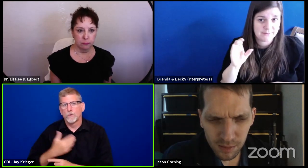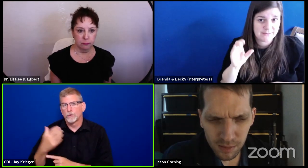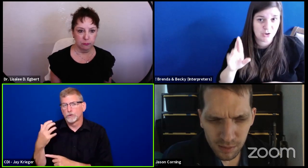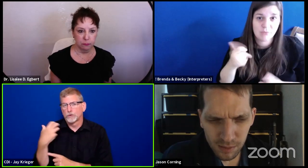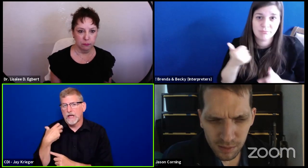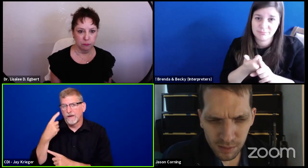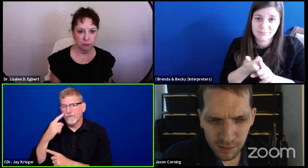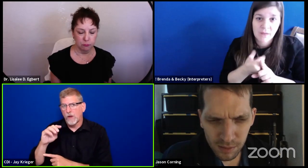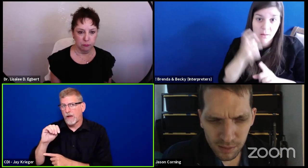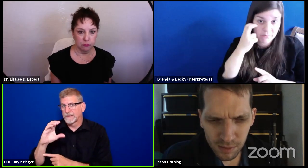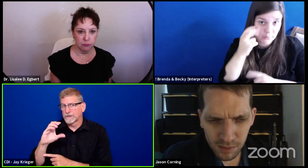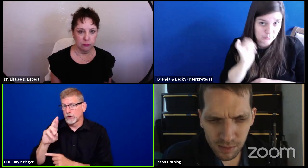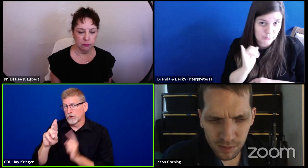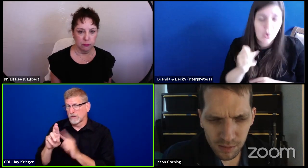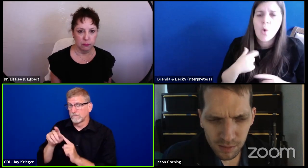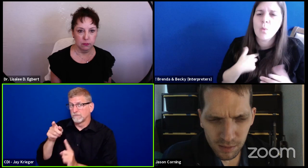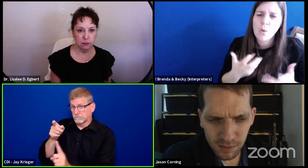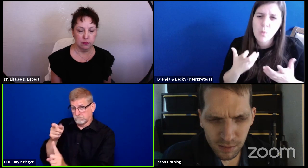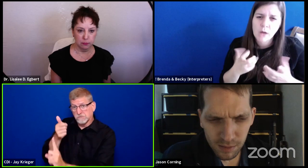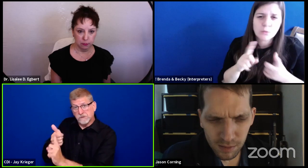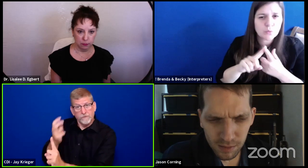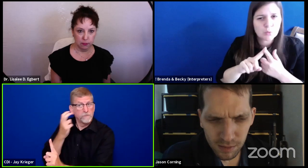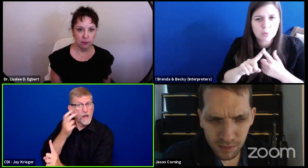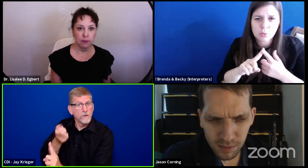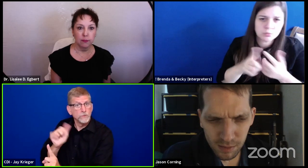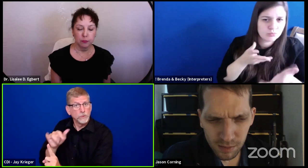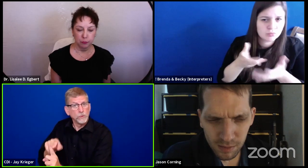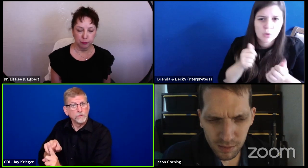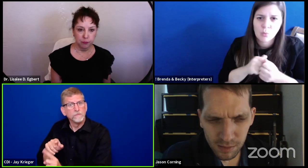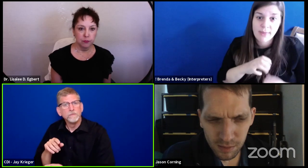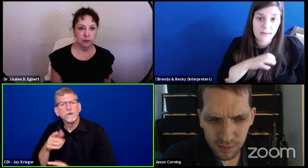really appreciate their input into our we can improve our services.